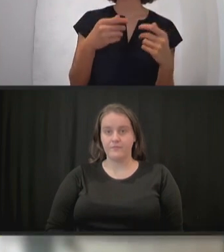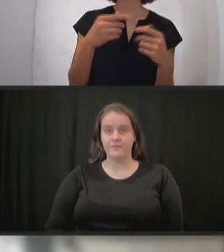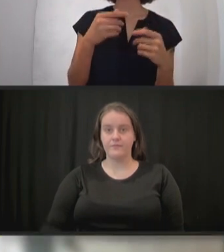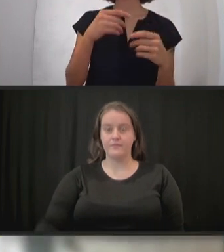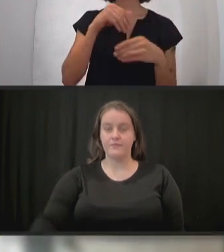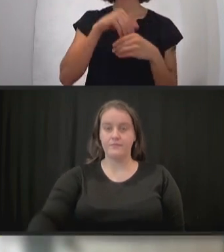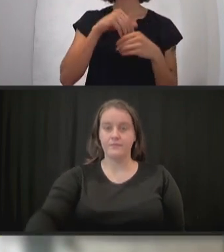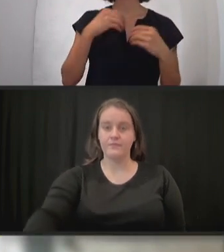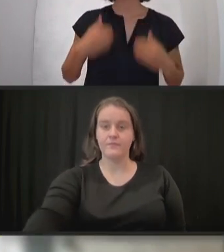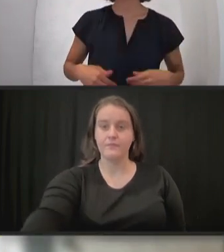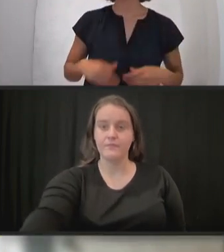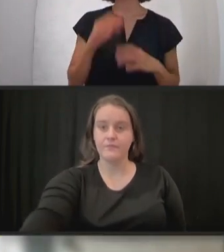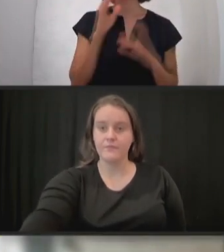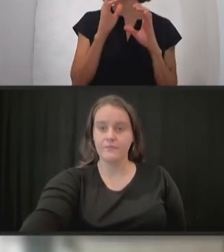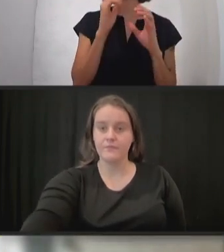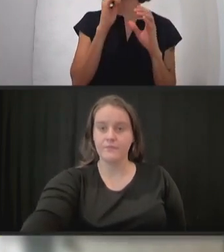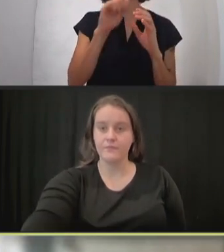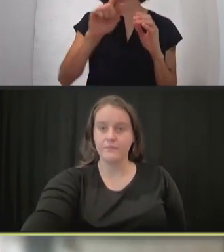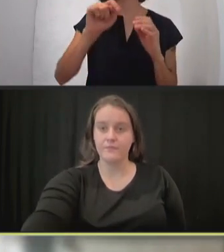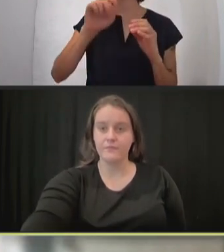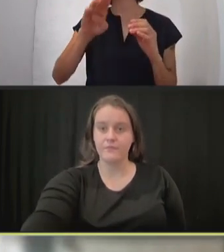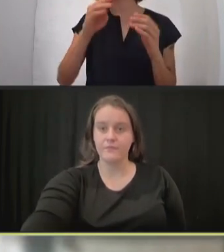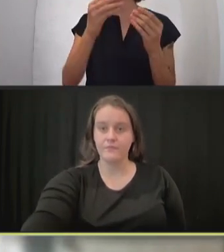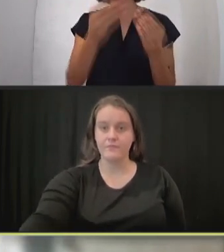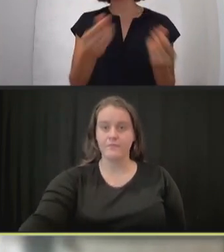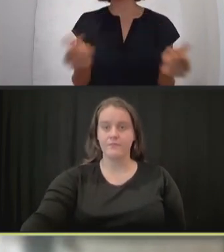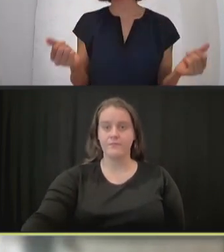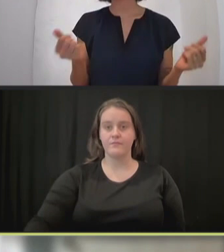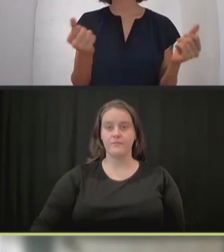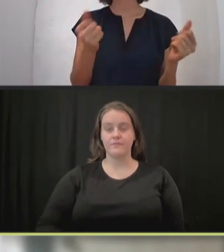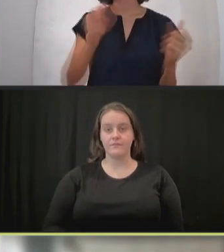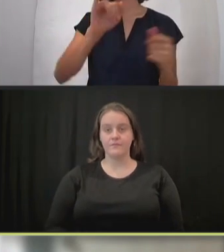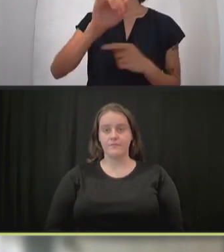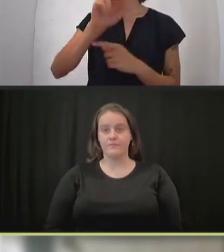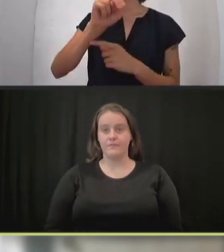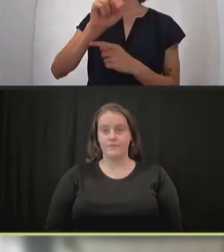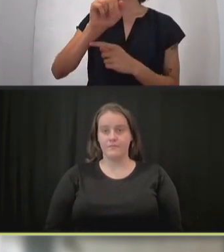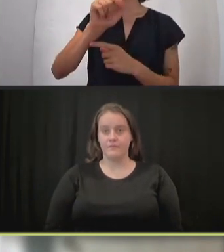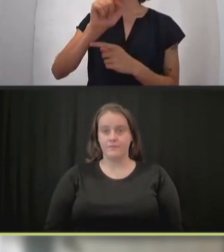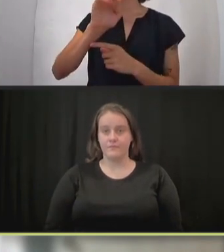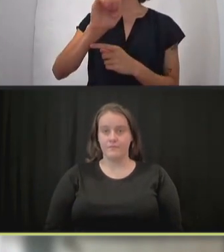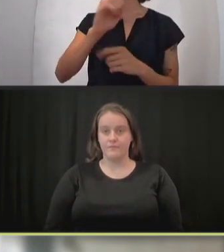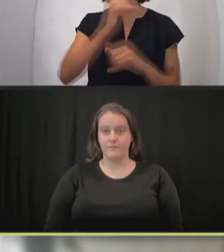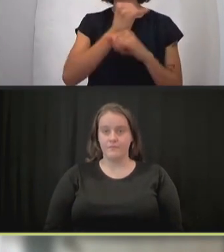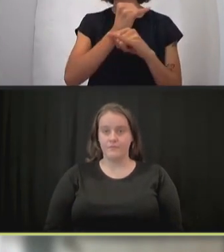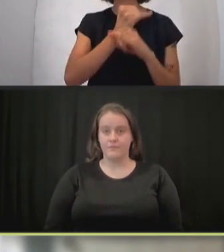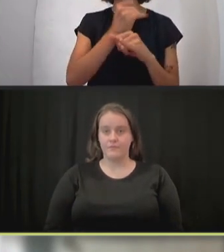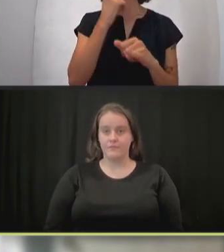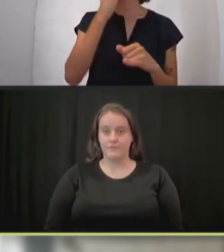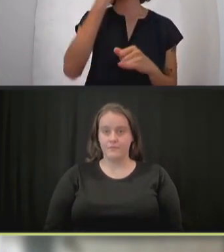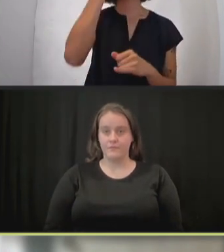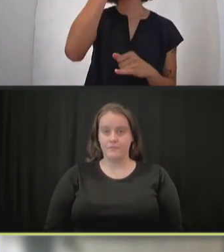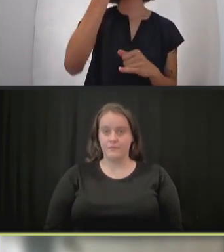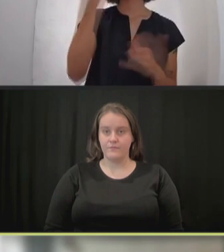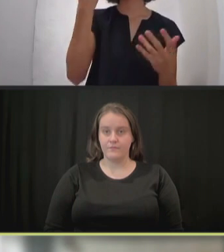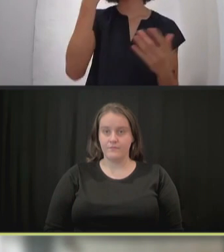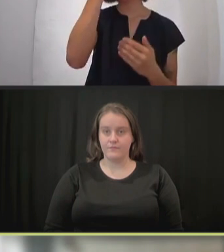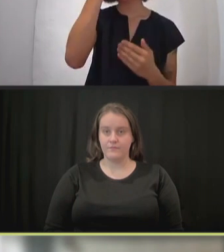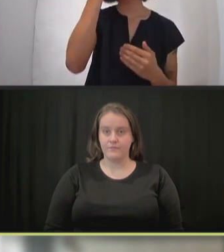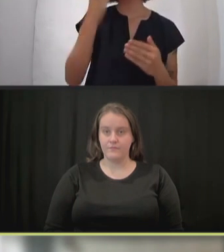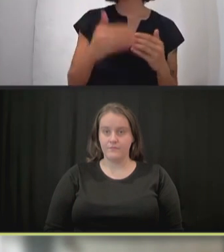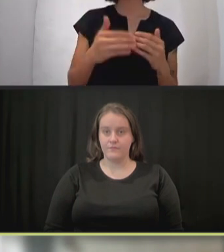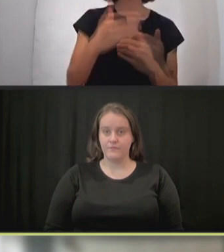So, what do we know about the innate immunity in terms of the memory? Next slide, please. So,